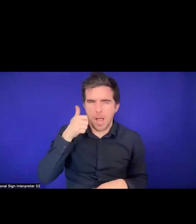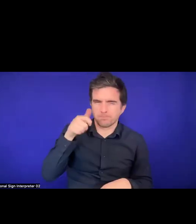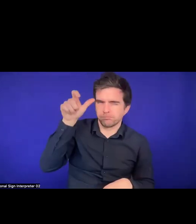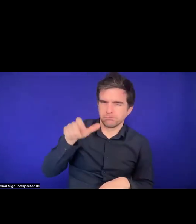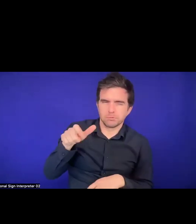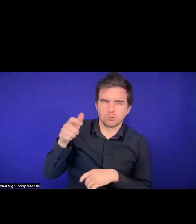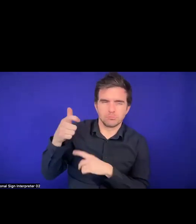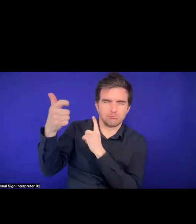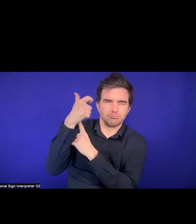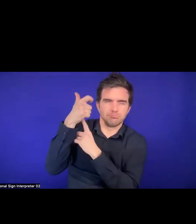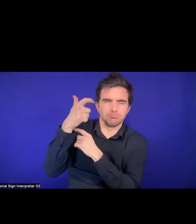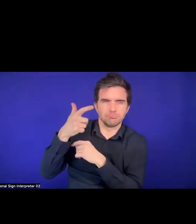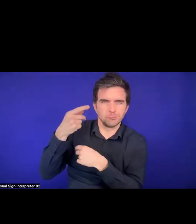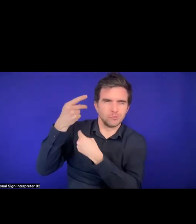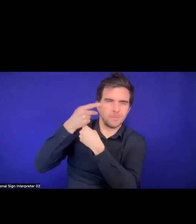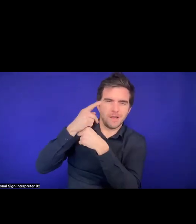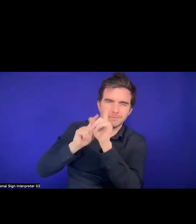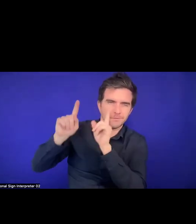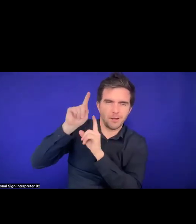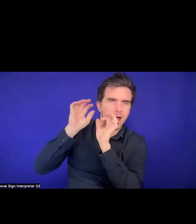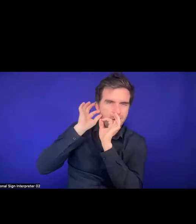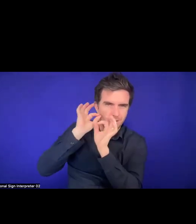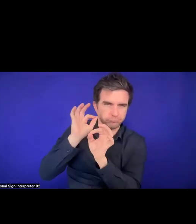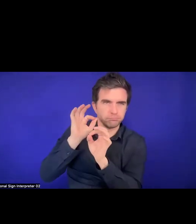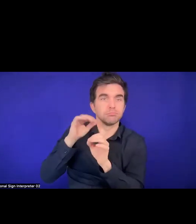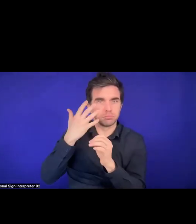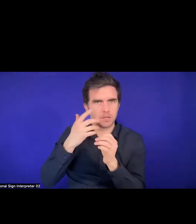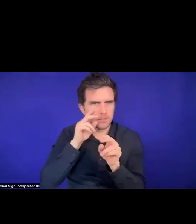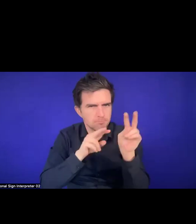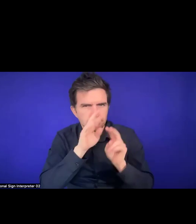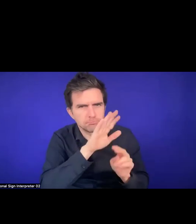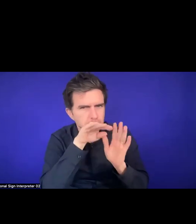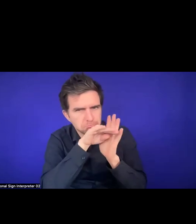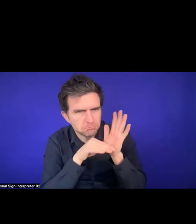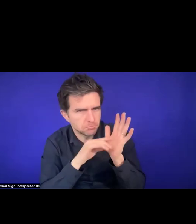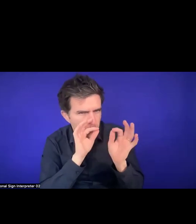With that I want to wish all the applicants the best of luck and I will hand over to